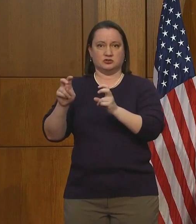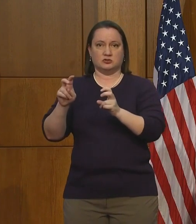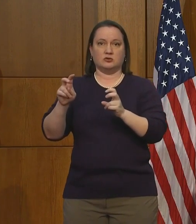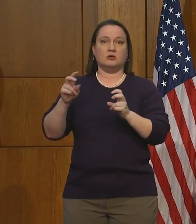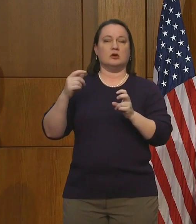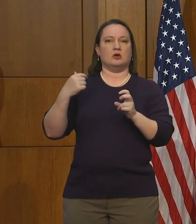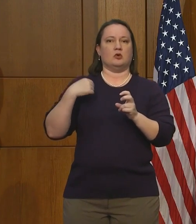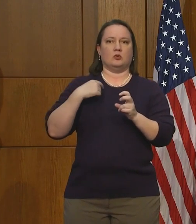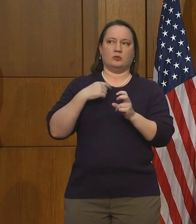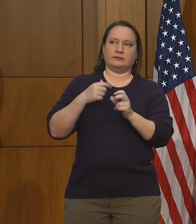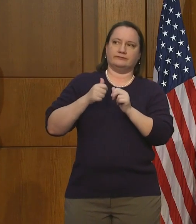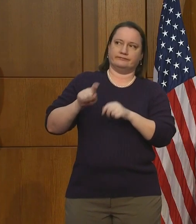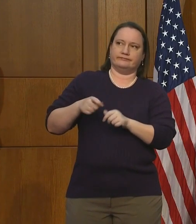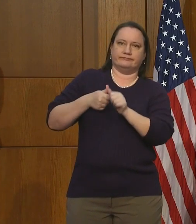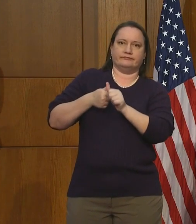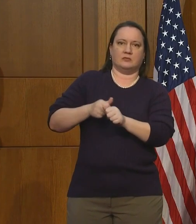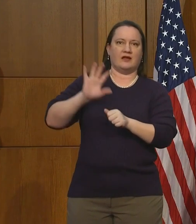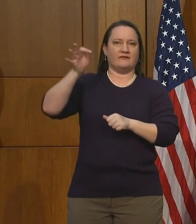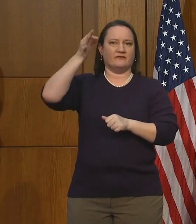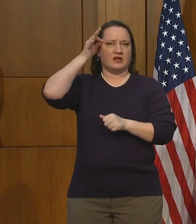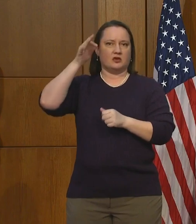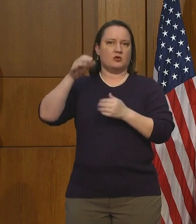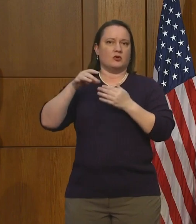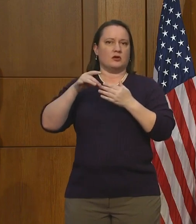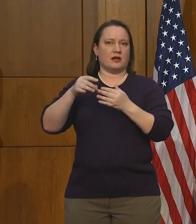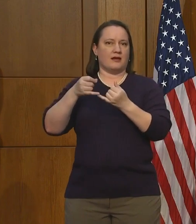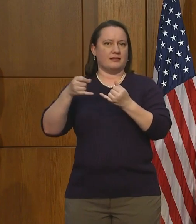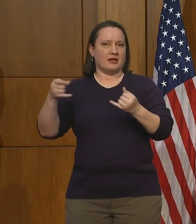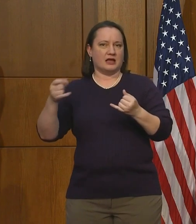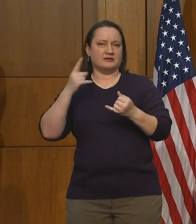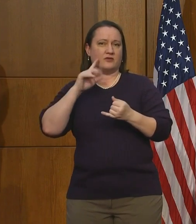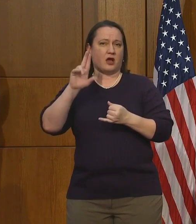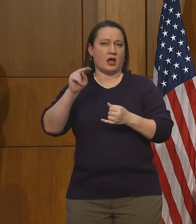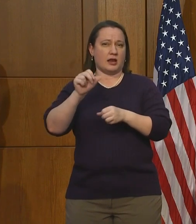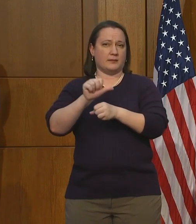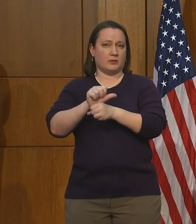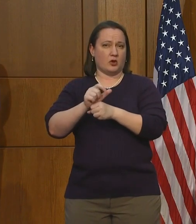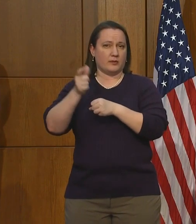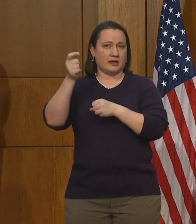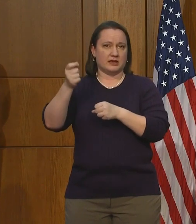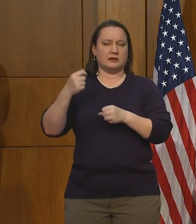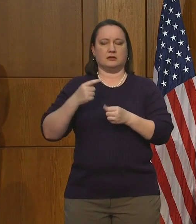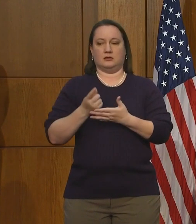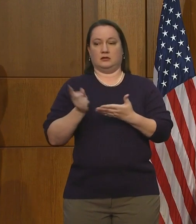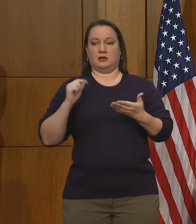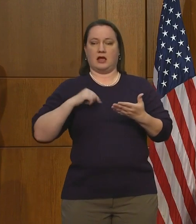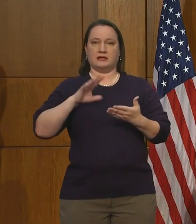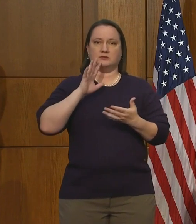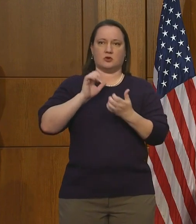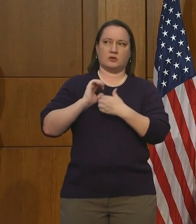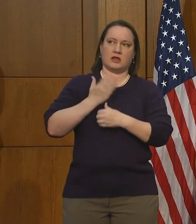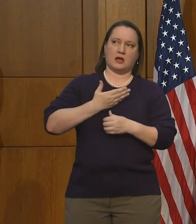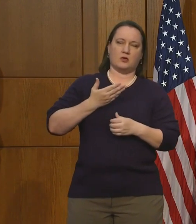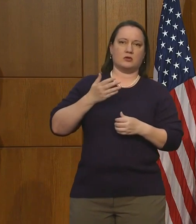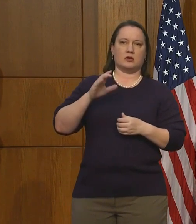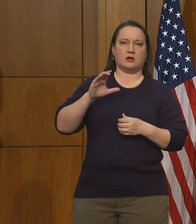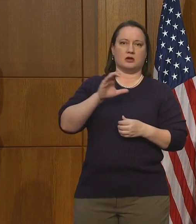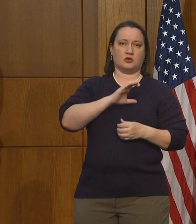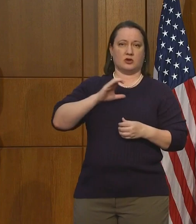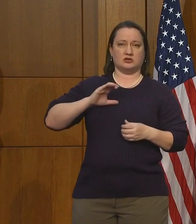RESTRICTED BY FEDERAL GUIDELINES ON UNEMPLOYMENT FOR EXAMPLE I SPOKE LAST WEEK WITH